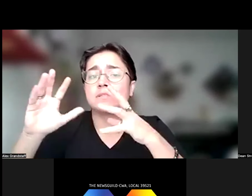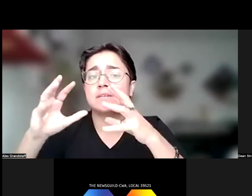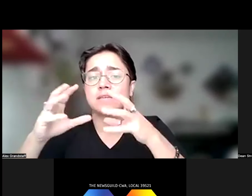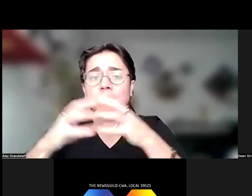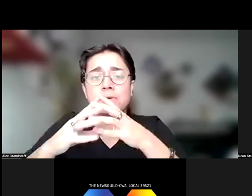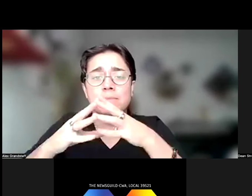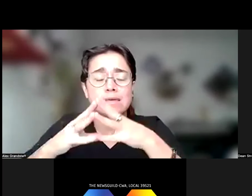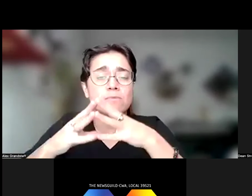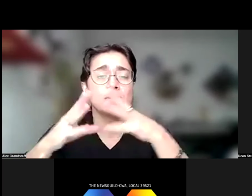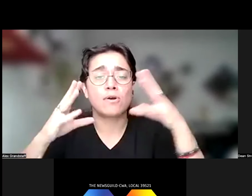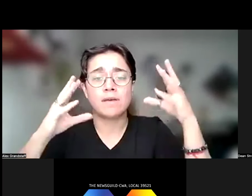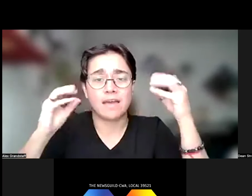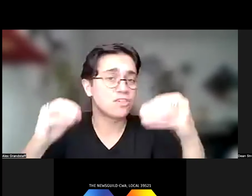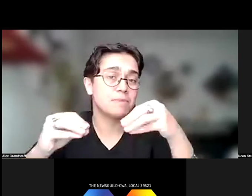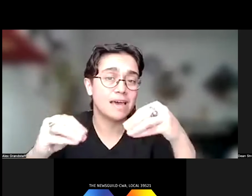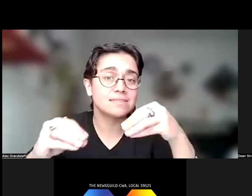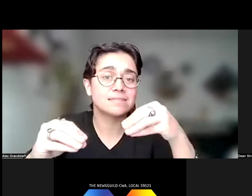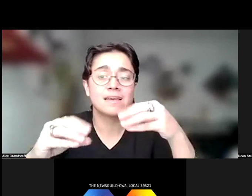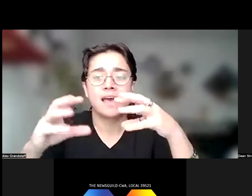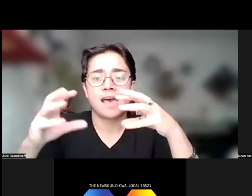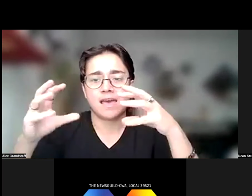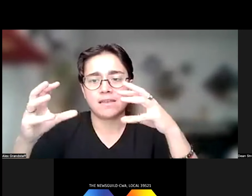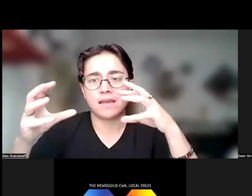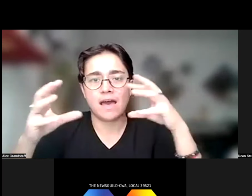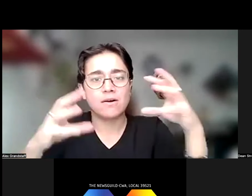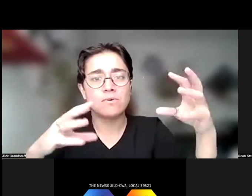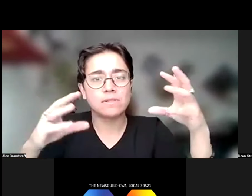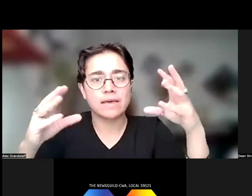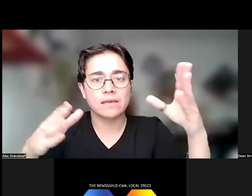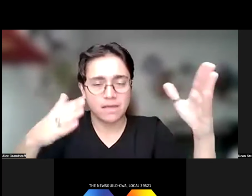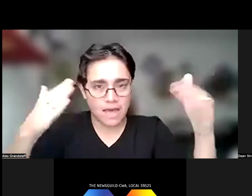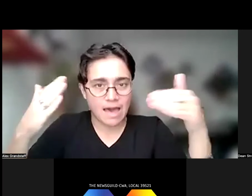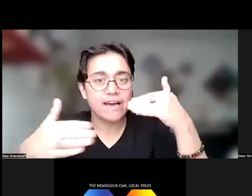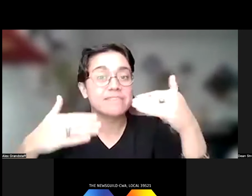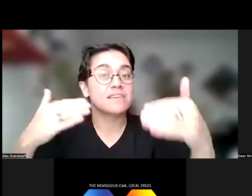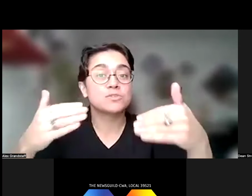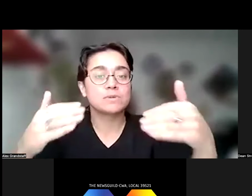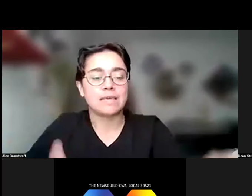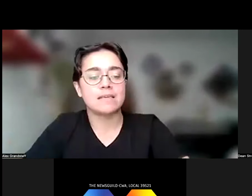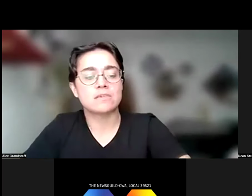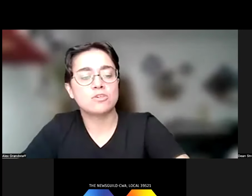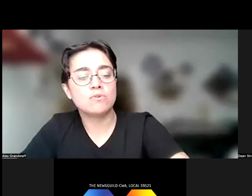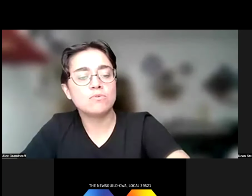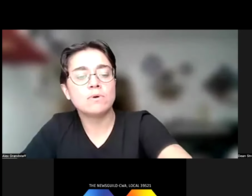talk to you about how you might be feeling